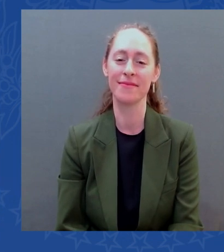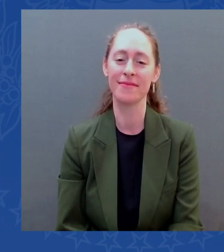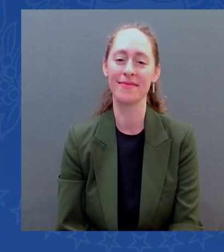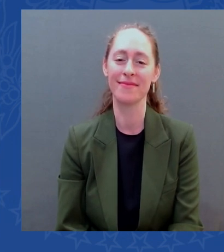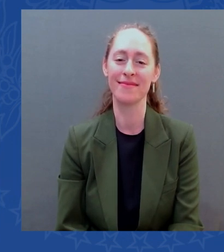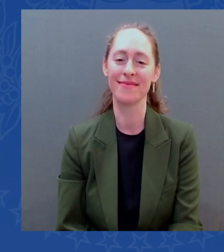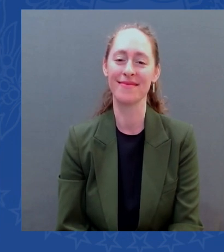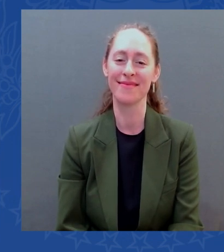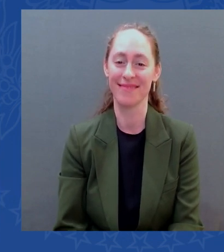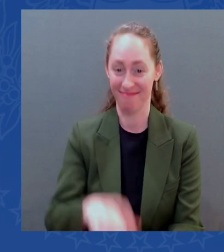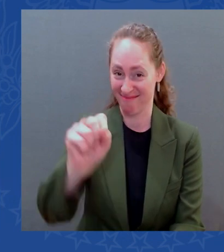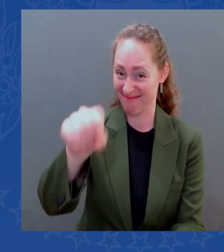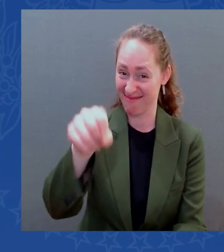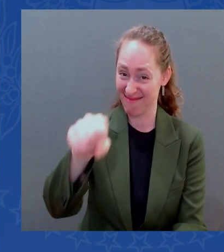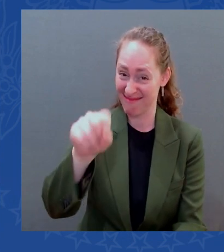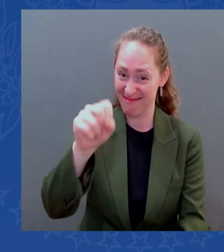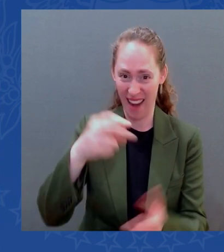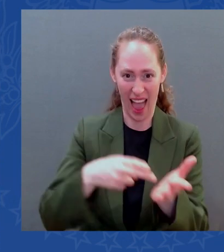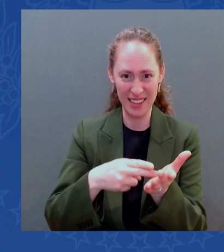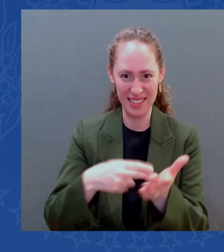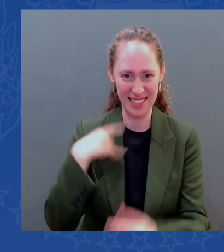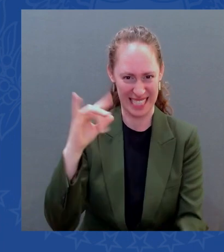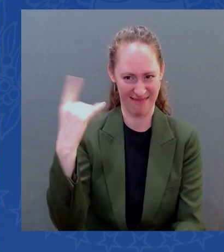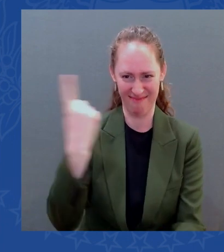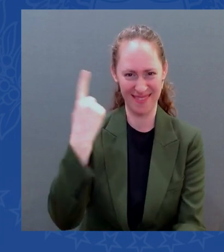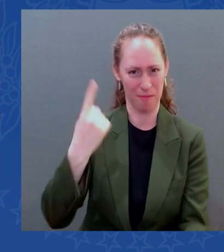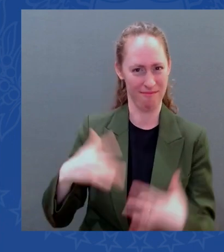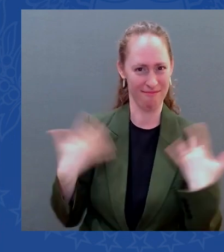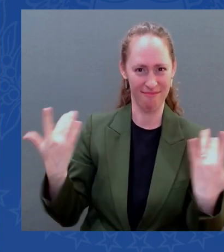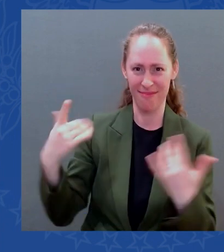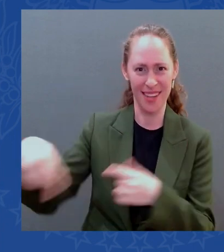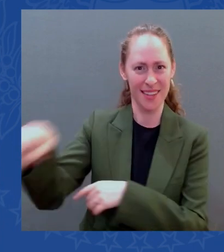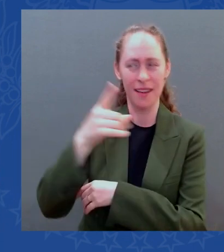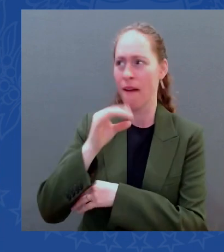It's -- with your victory last season, this team joined rare company.